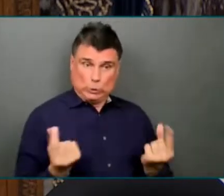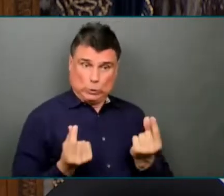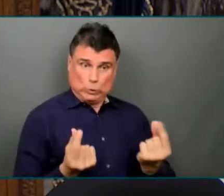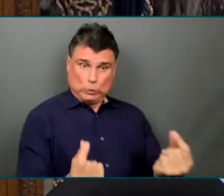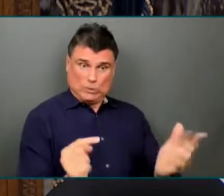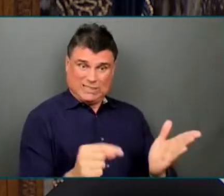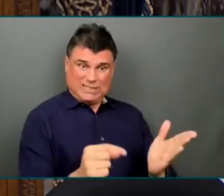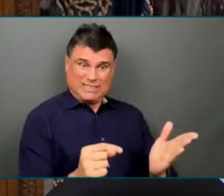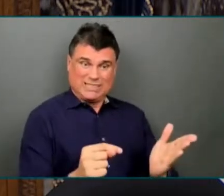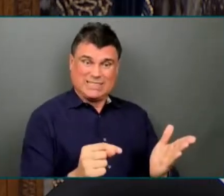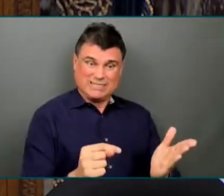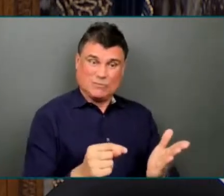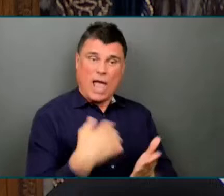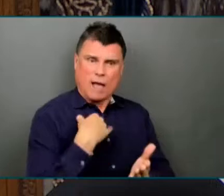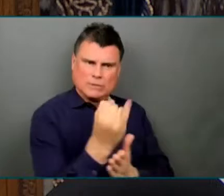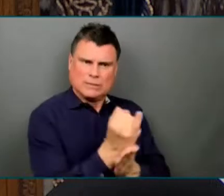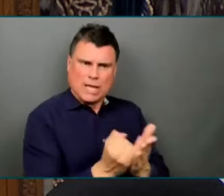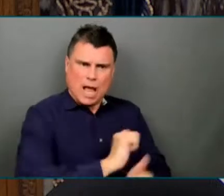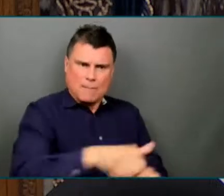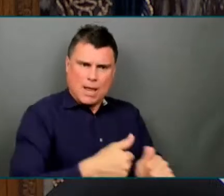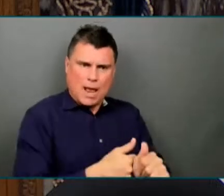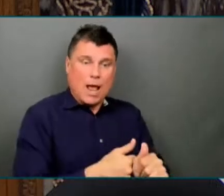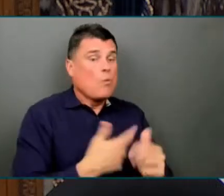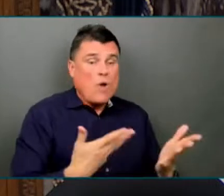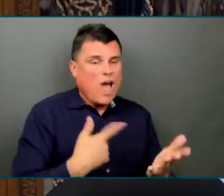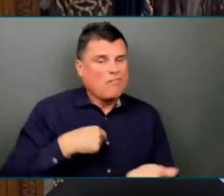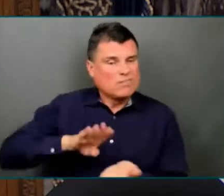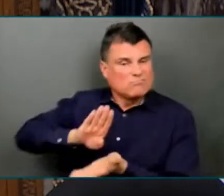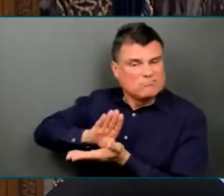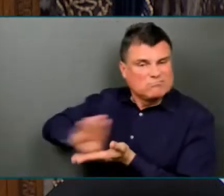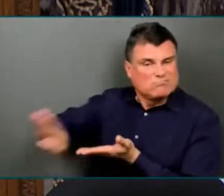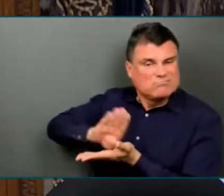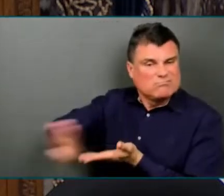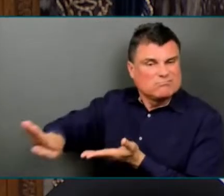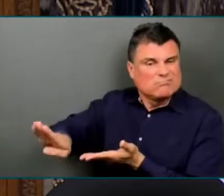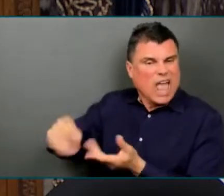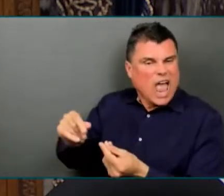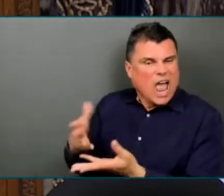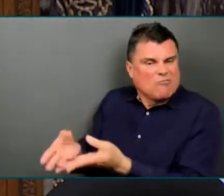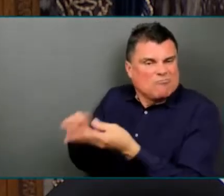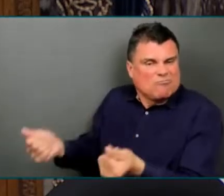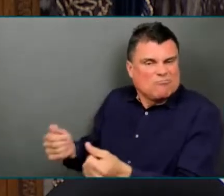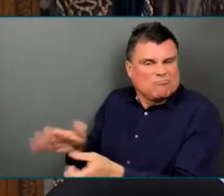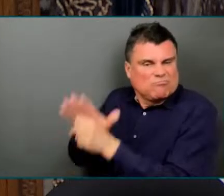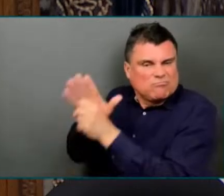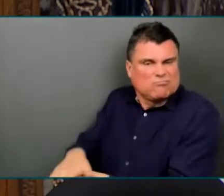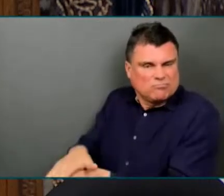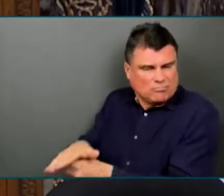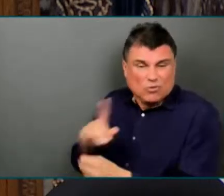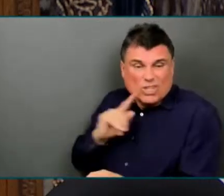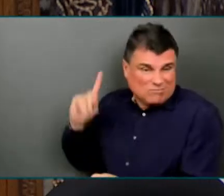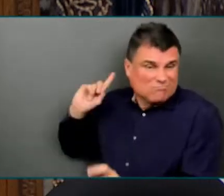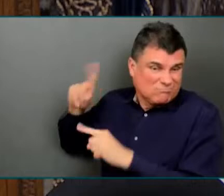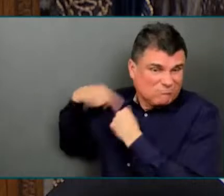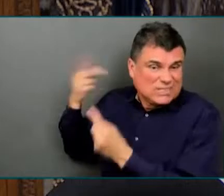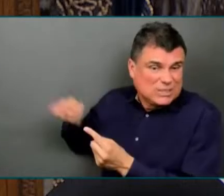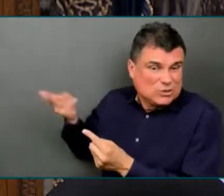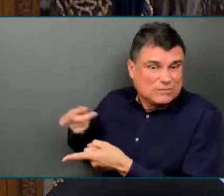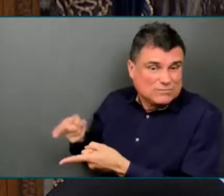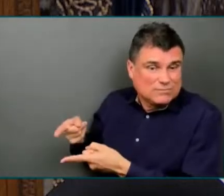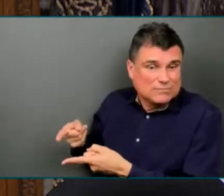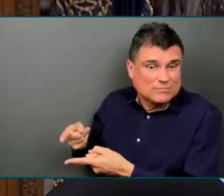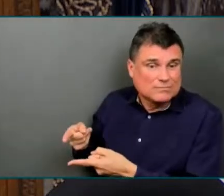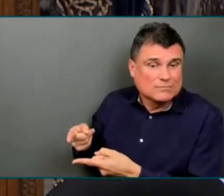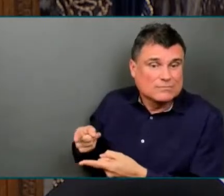B.C. opened its first asylum in 1872, rebranded as the Provincial Asylum for the Insane in 1878,